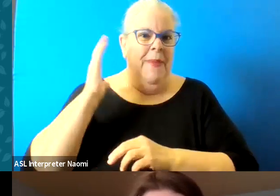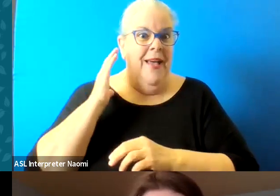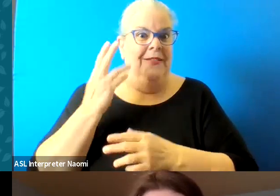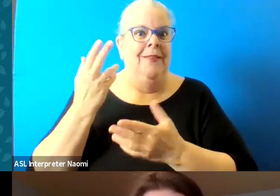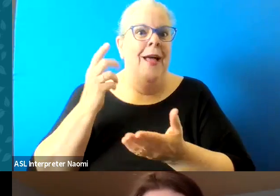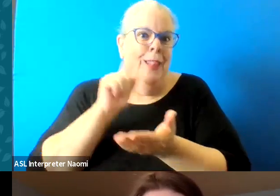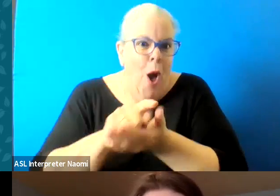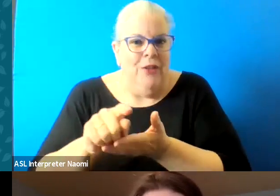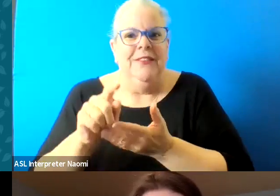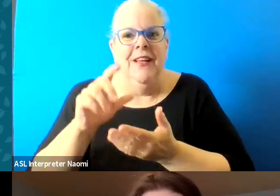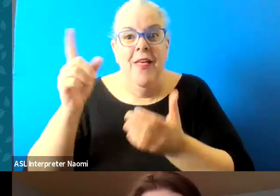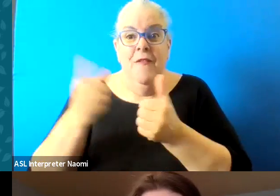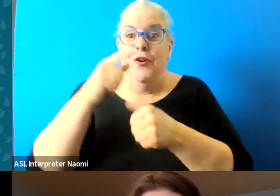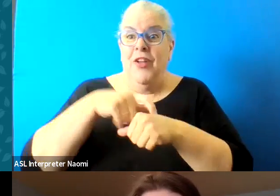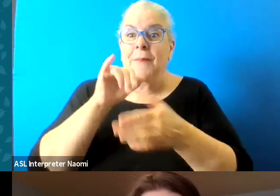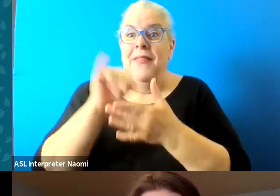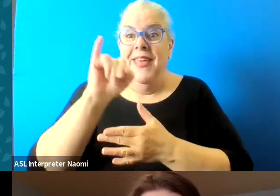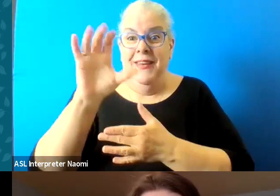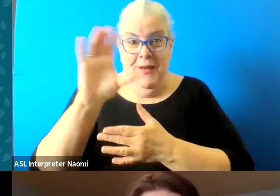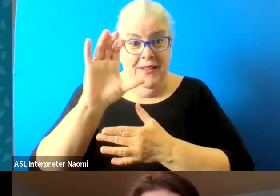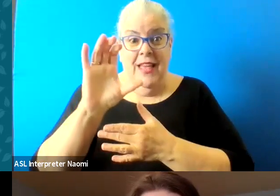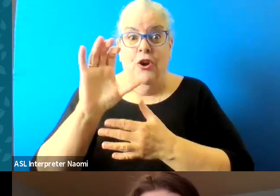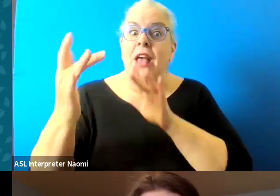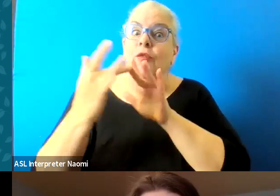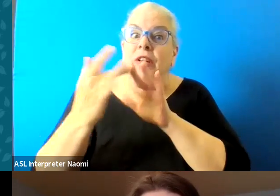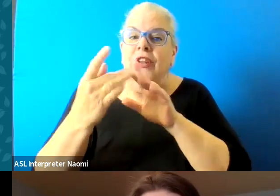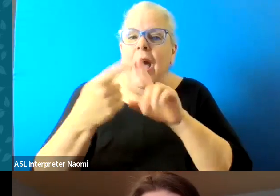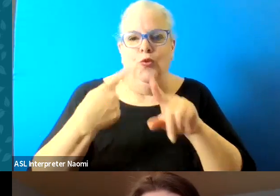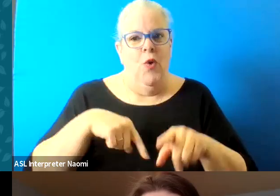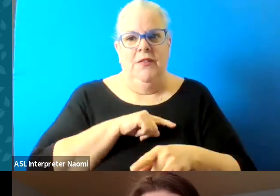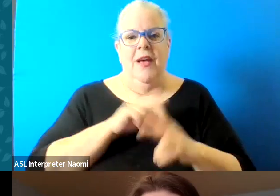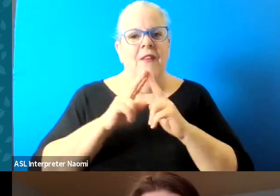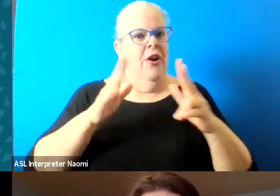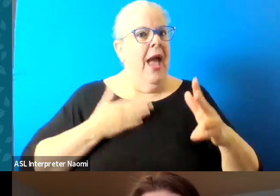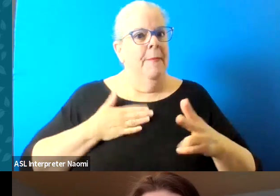that The Independence Center has reached out. So I'm really happy that you're getting involved.